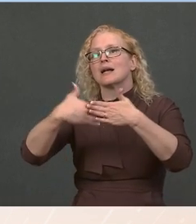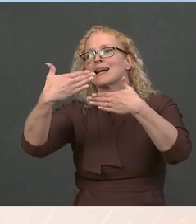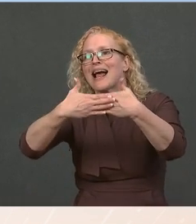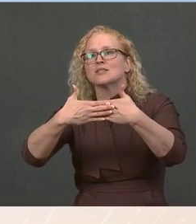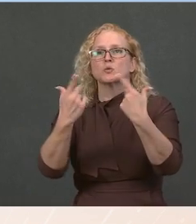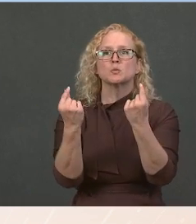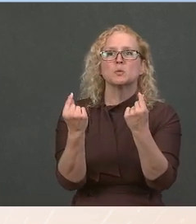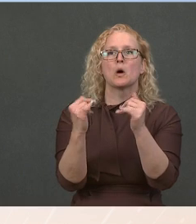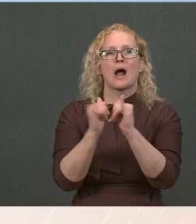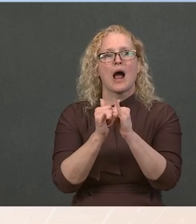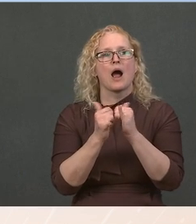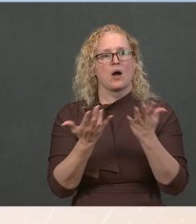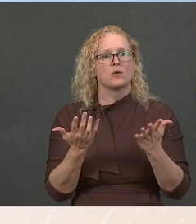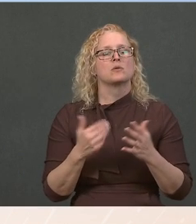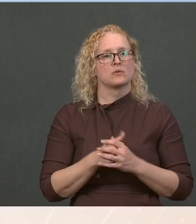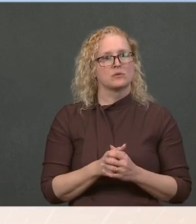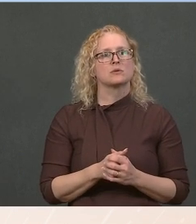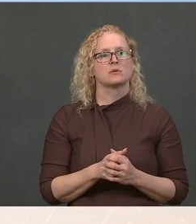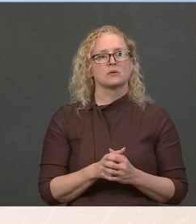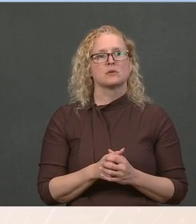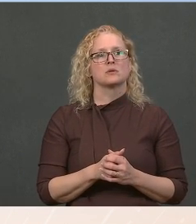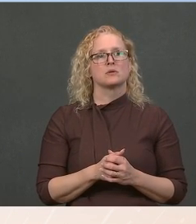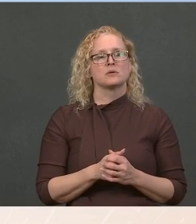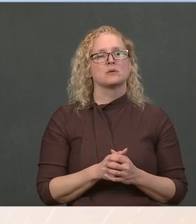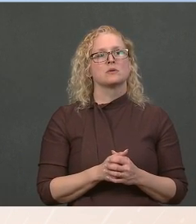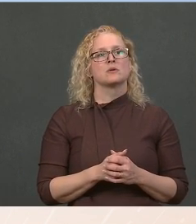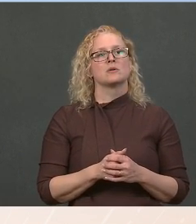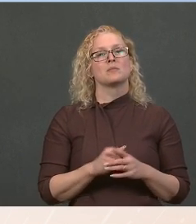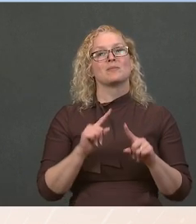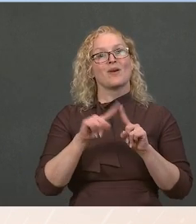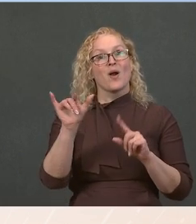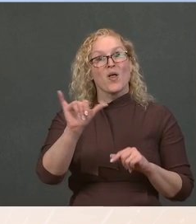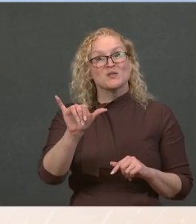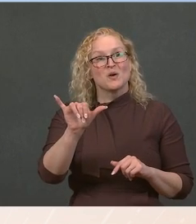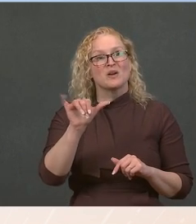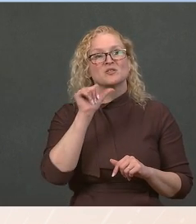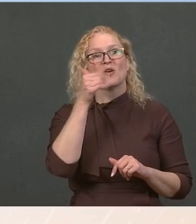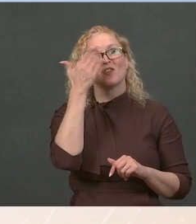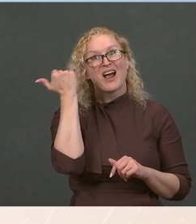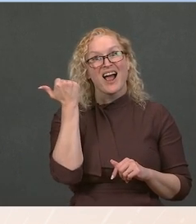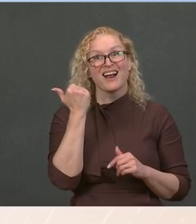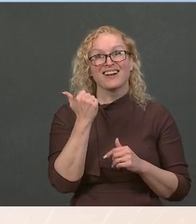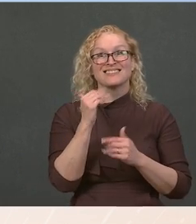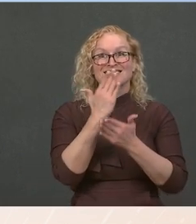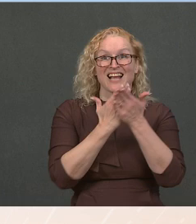that there are components of this bill that's very popular. You know, we've seen that in the polling. There are things in this bill